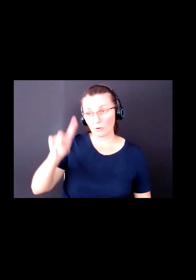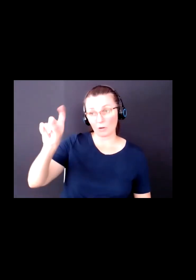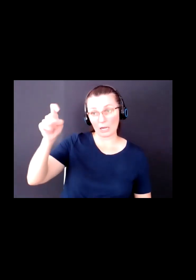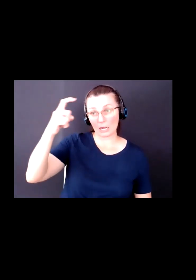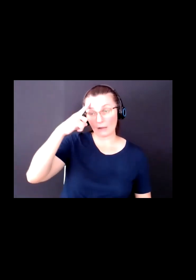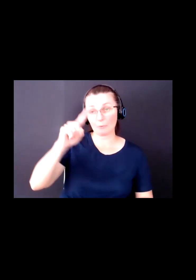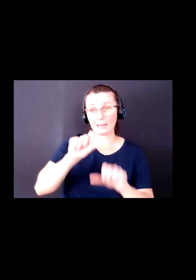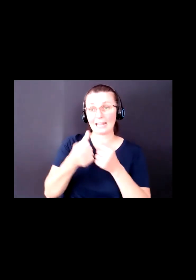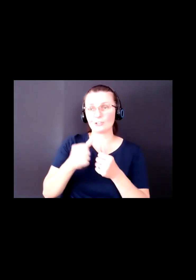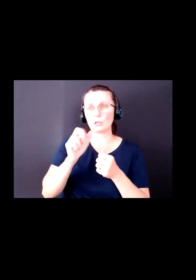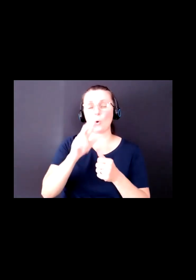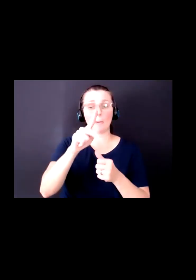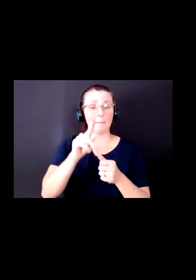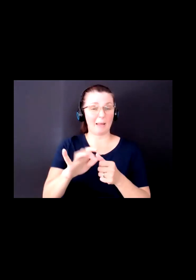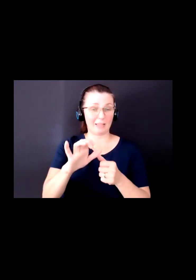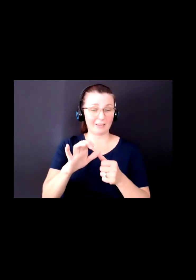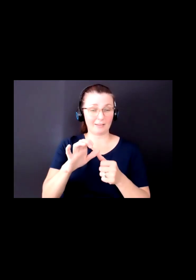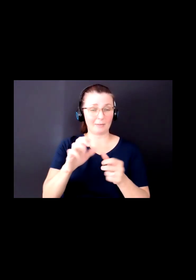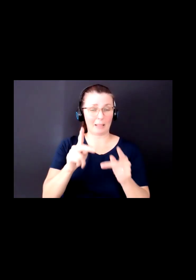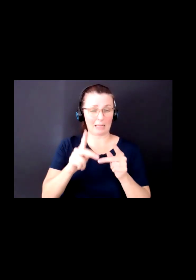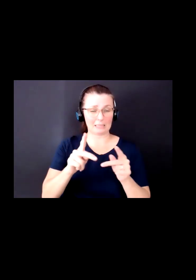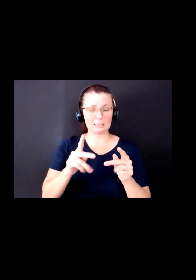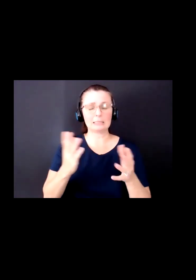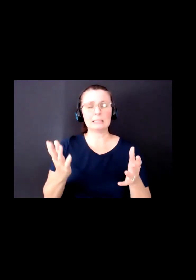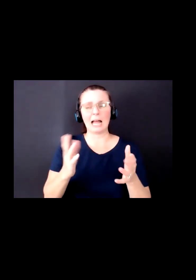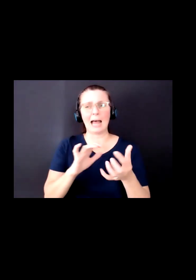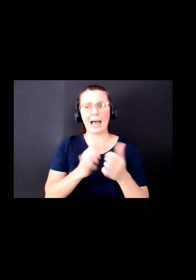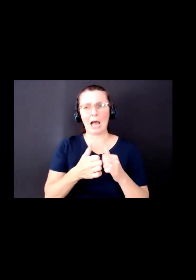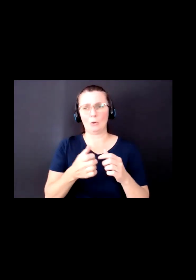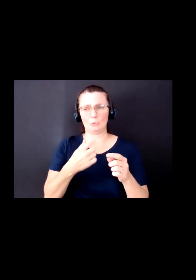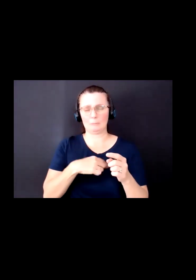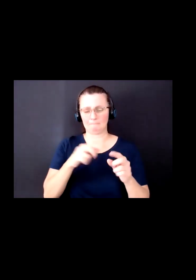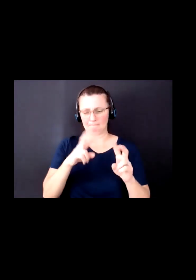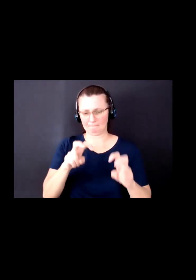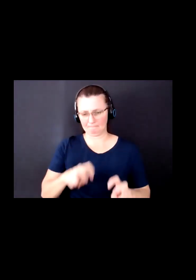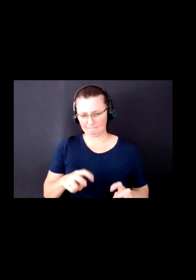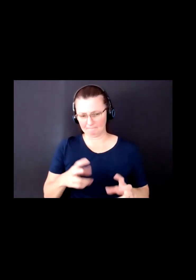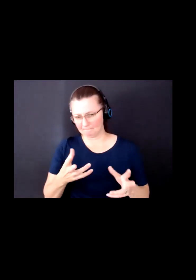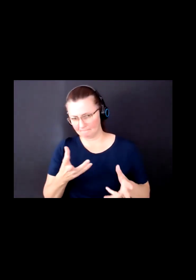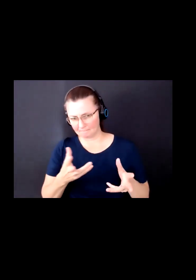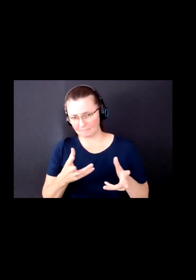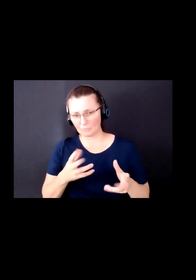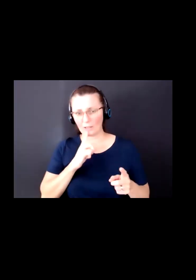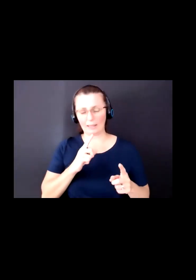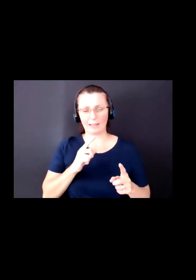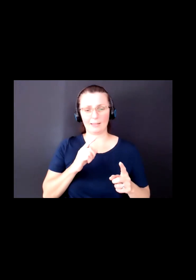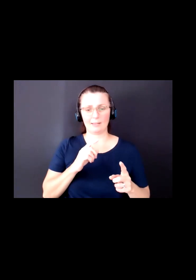of effective communication is to really take stock of how they operate with respect to communication. What we have called